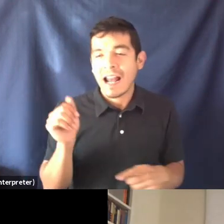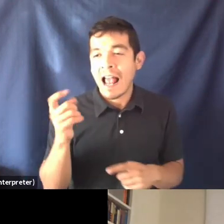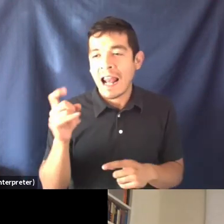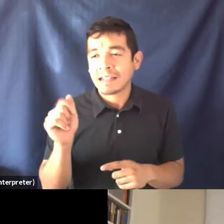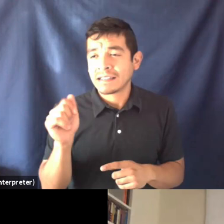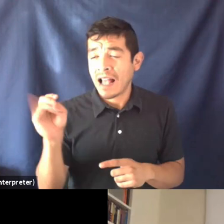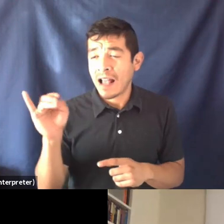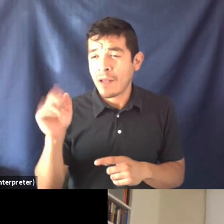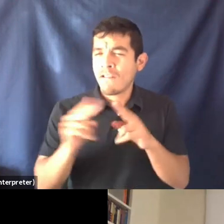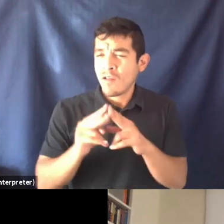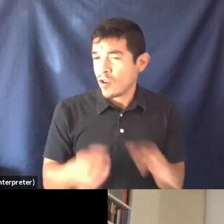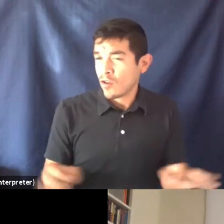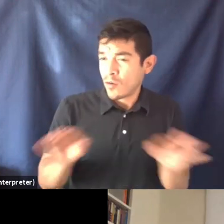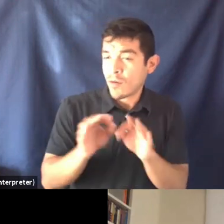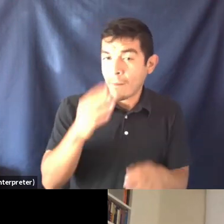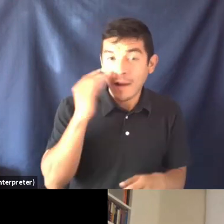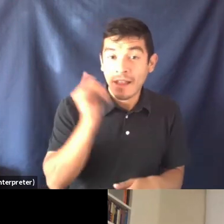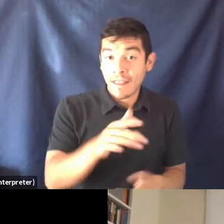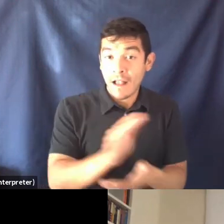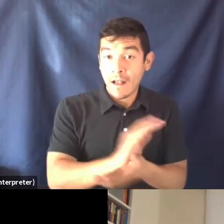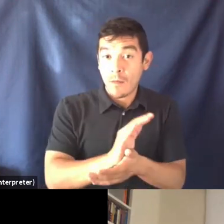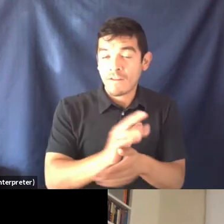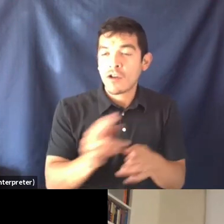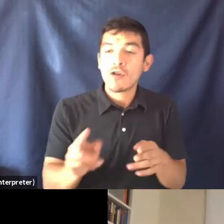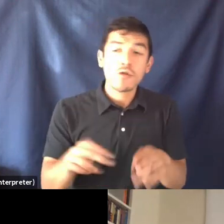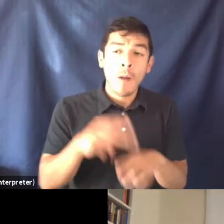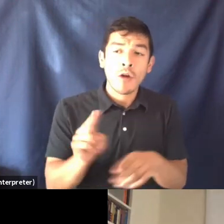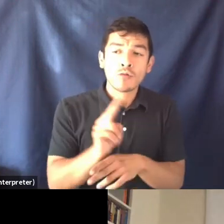because that films usually used on fictional sets. And we really wanted the kind of beauty